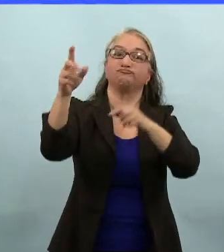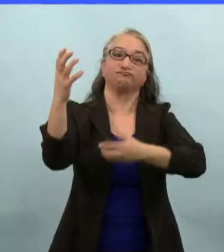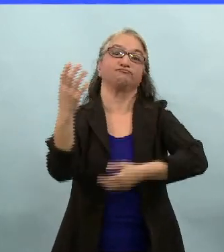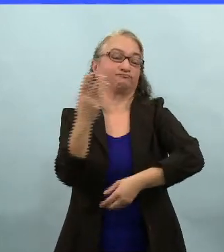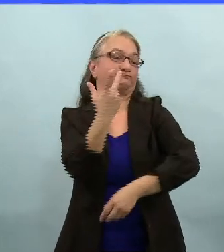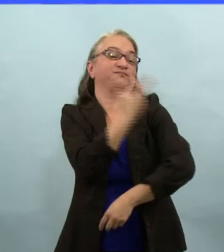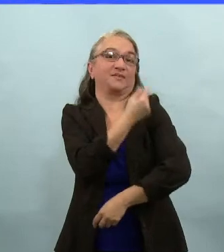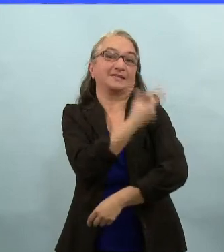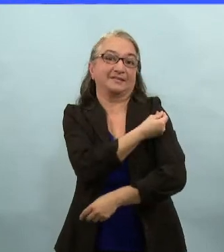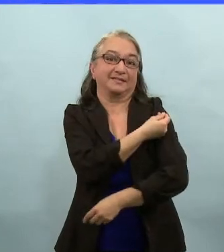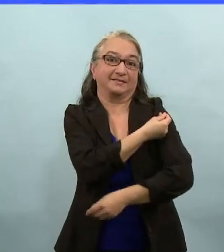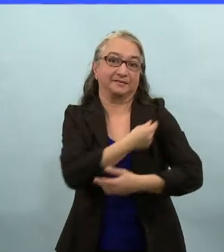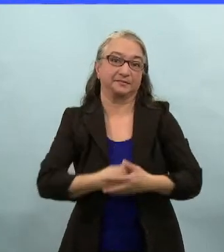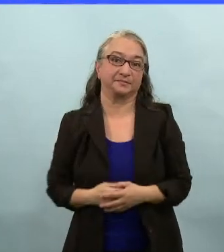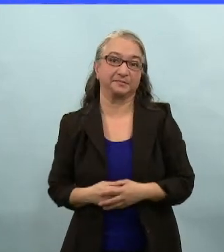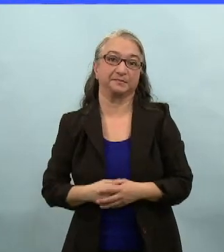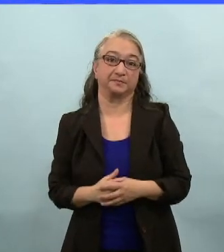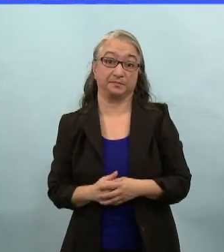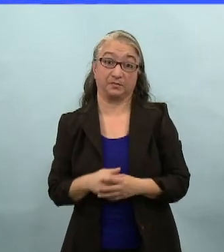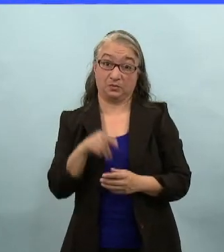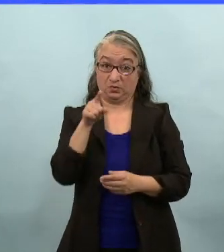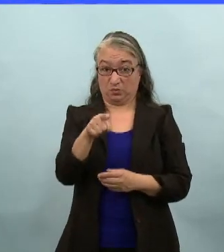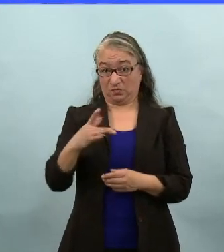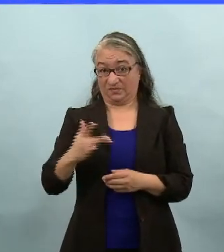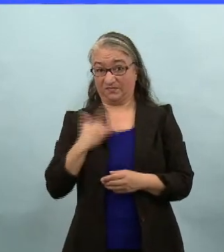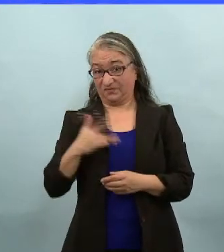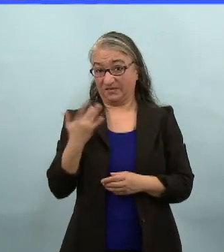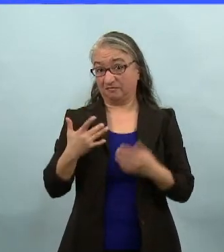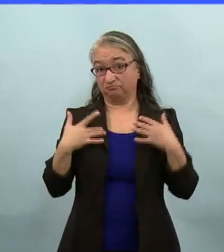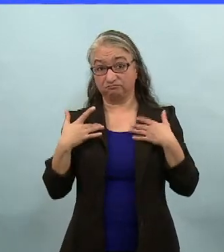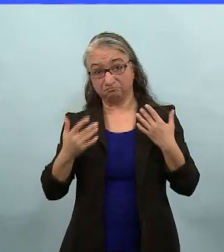run to the clinic the day that you feel better but please don't wait three months